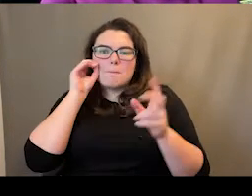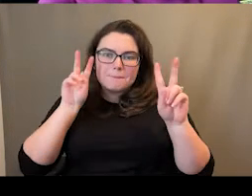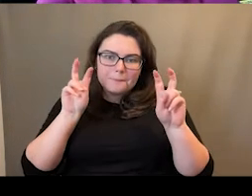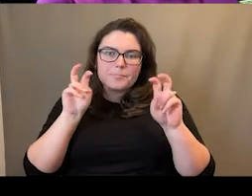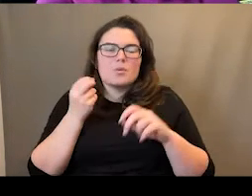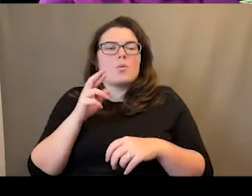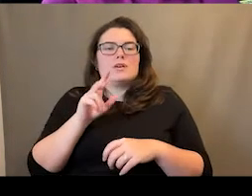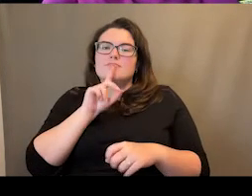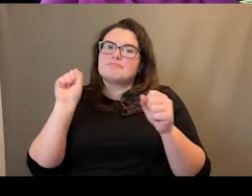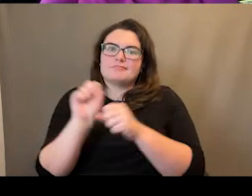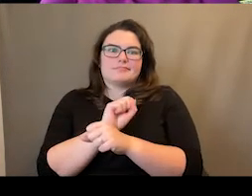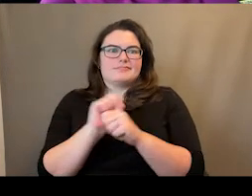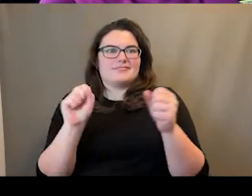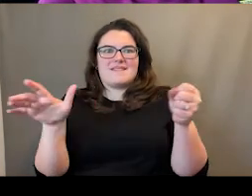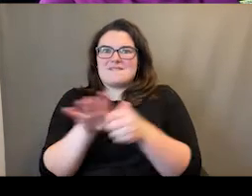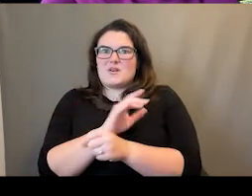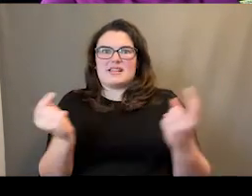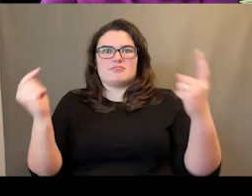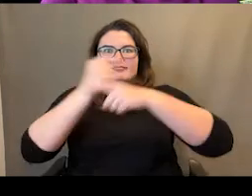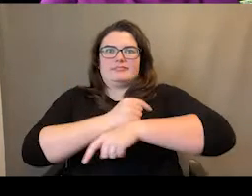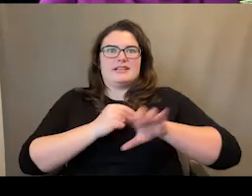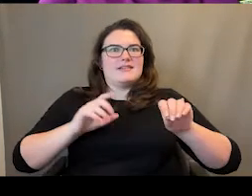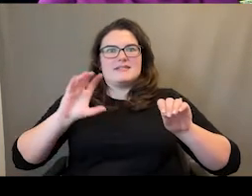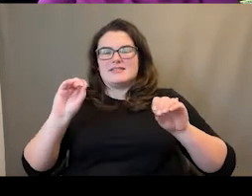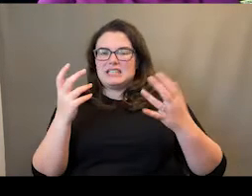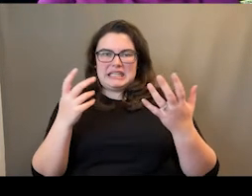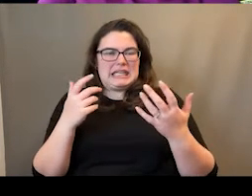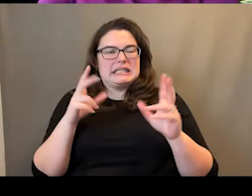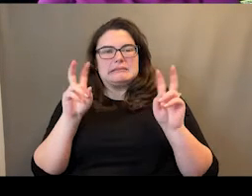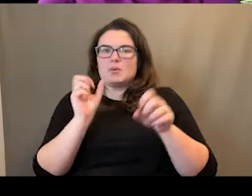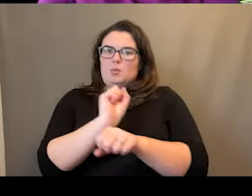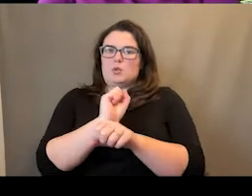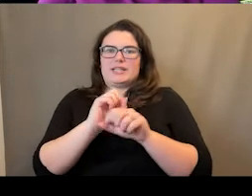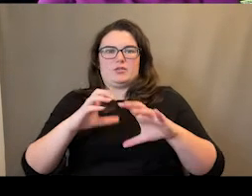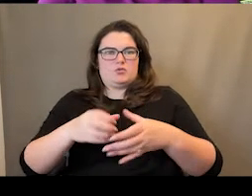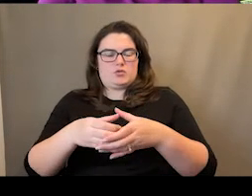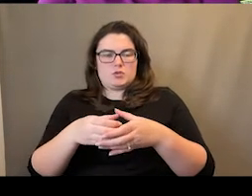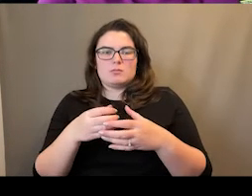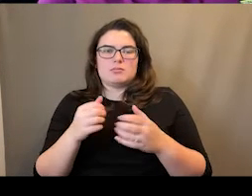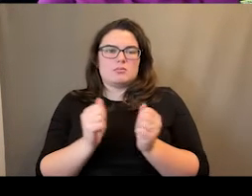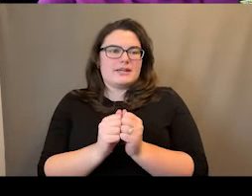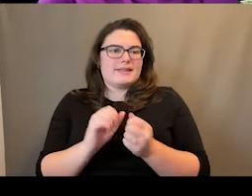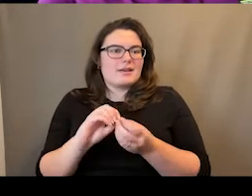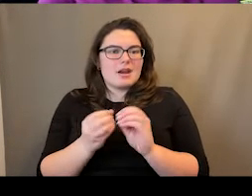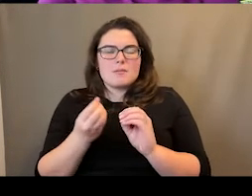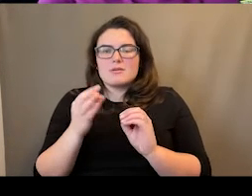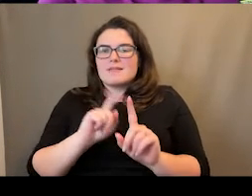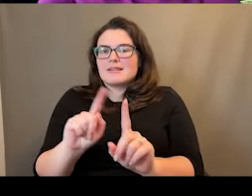just a cross-directorate working group, made up of a number of program officers